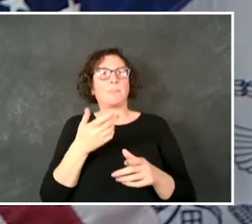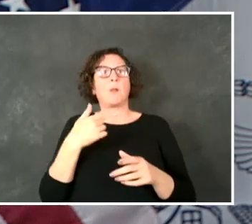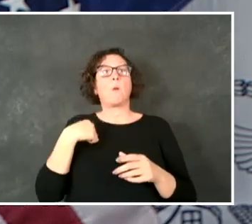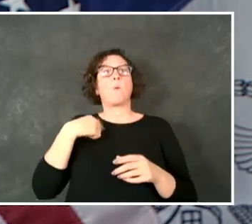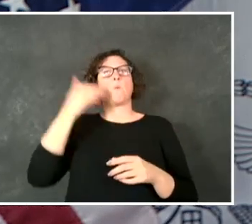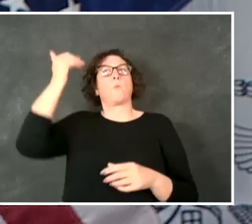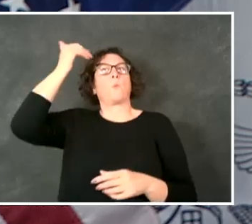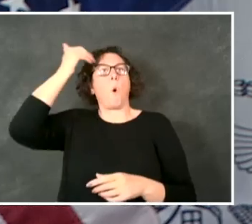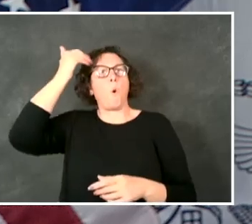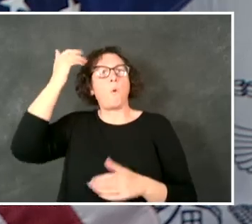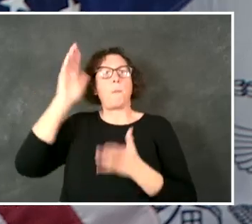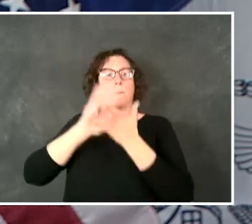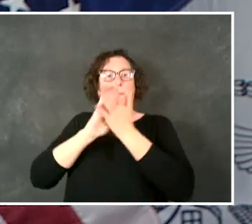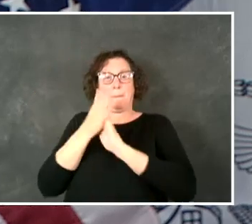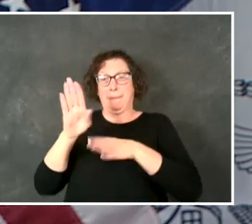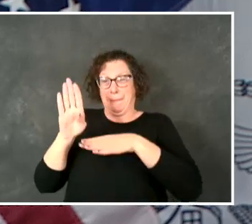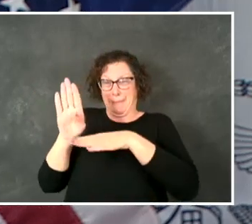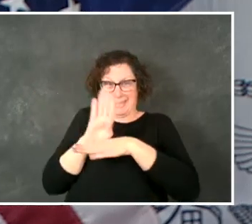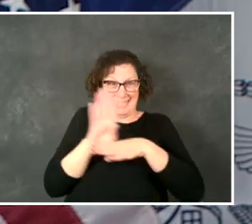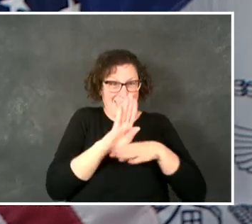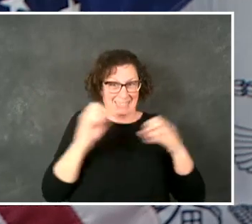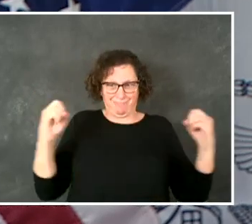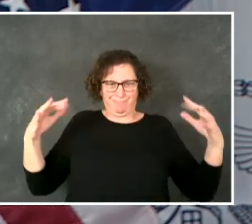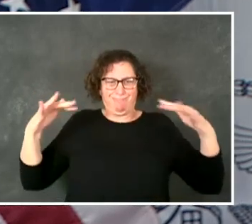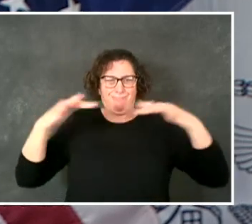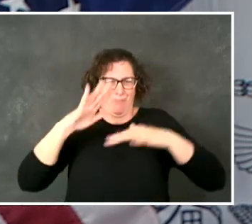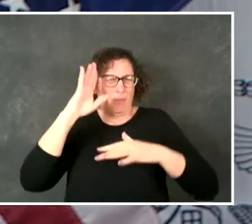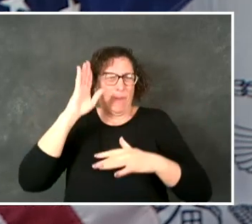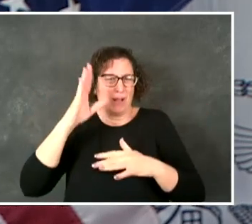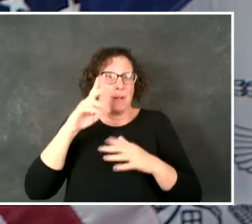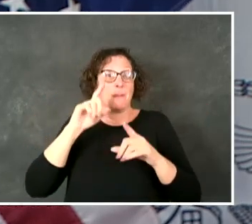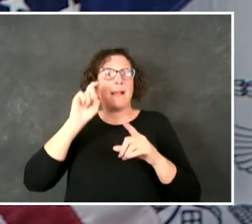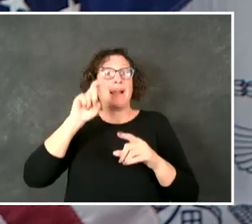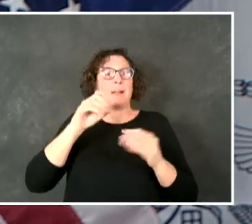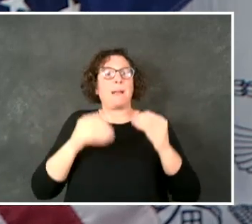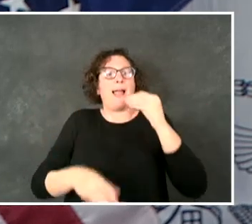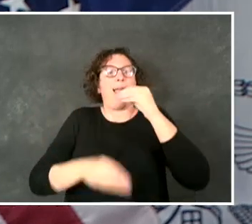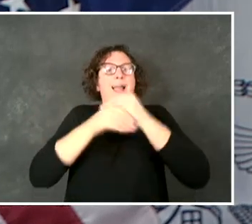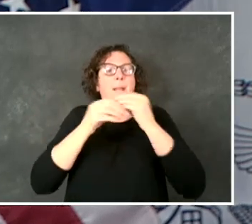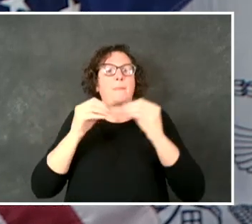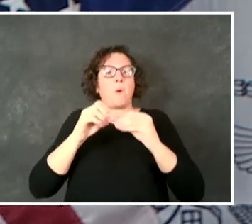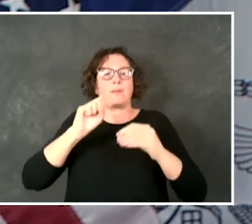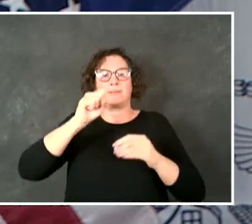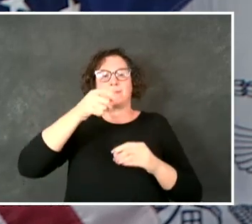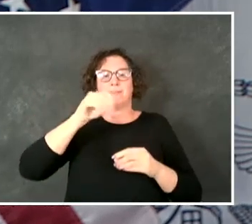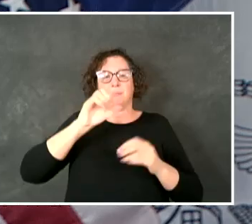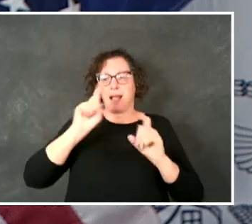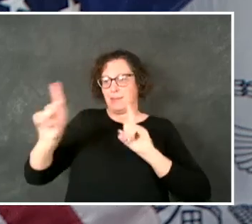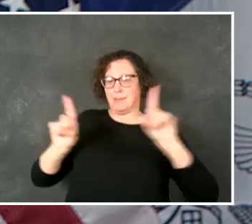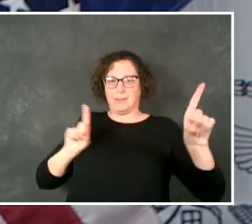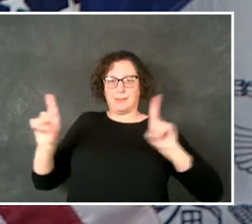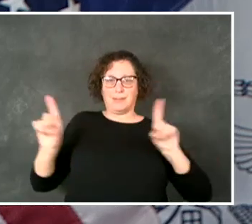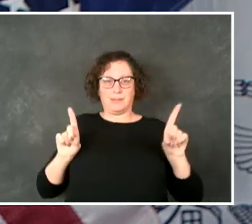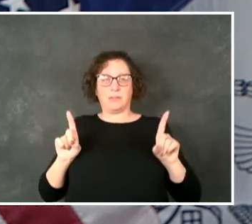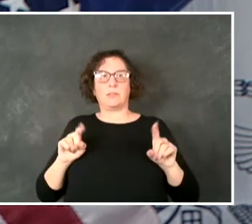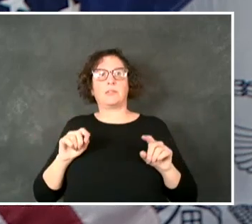E THNOTION OF GOING WHERE THE PEOPLE WILL BE, WCHIH WE KNOW WILL BE A LOT OF PLACES THEY'LL BE ATTRACTED TO. E'WREAL READY